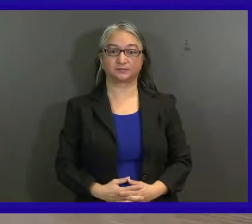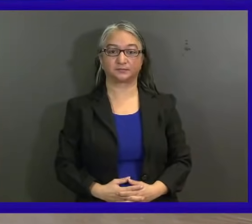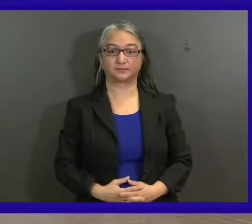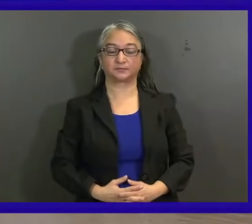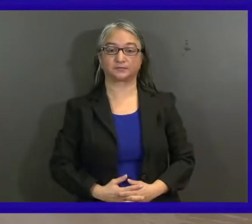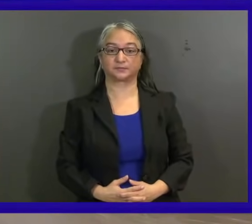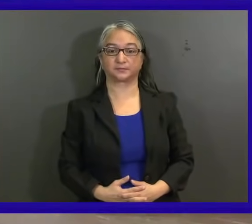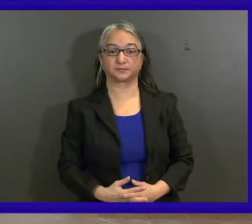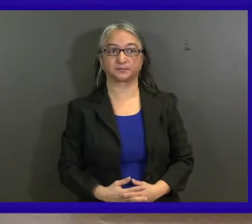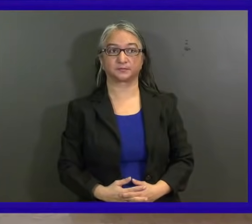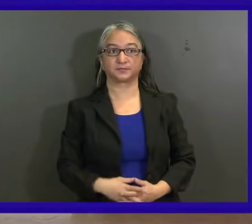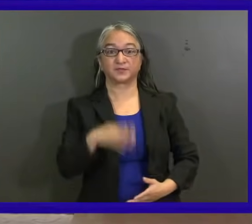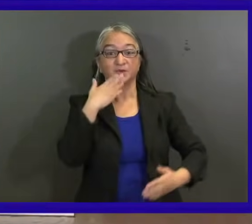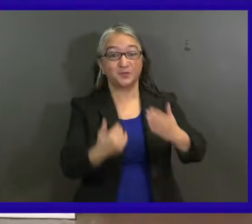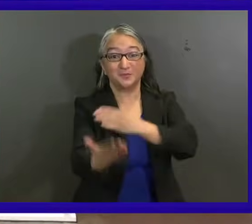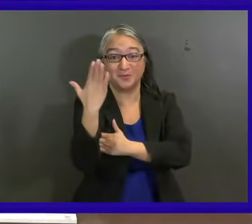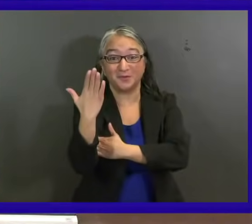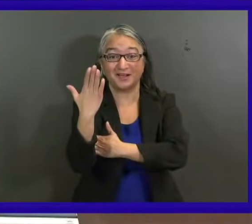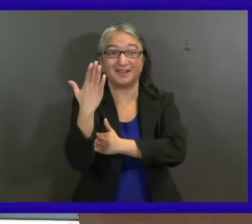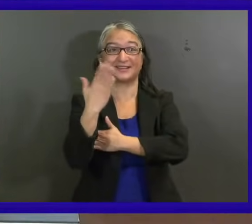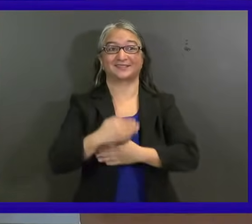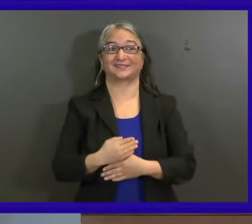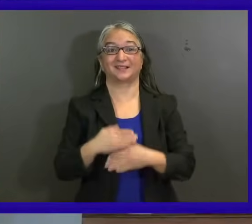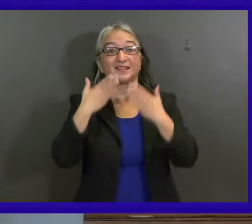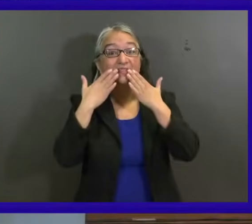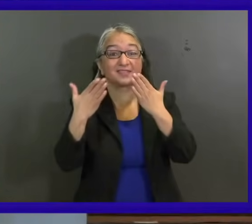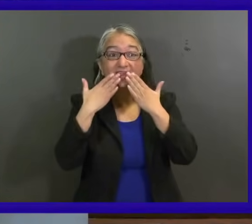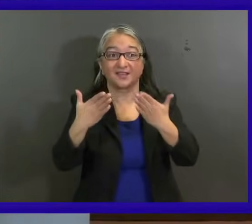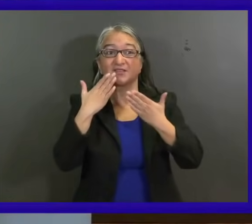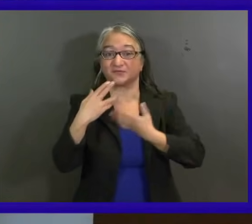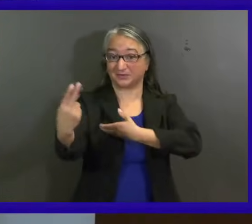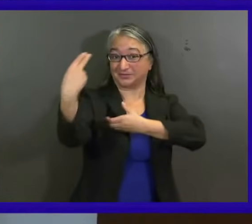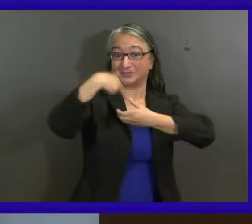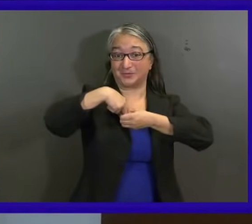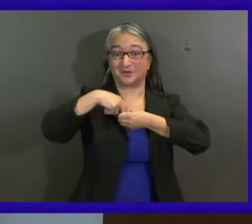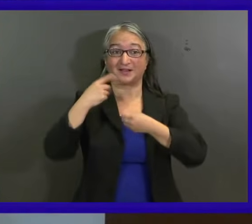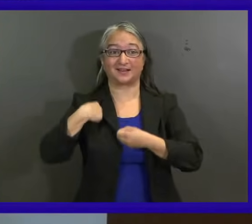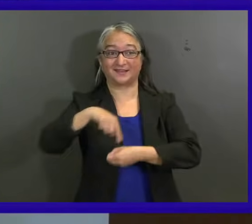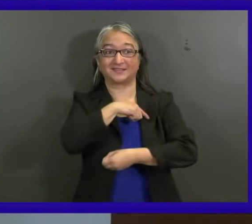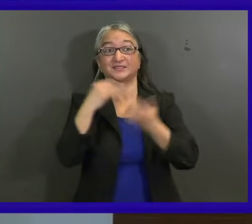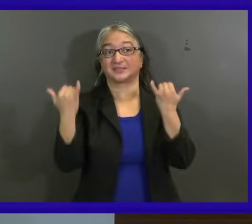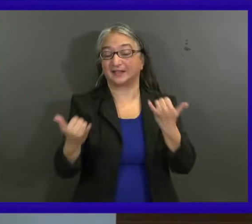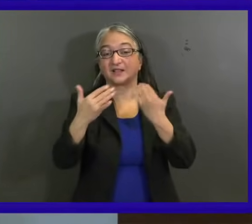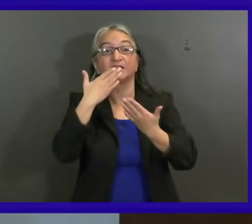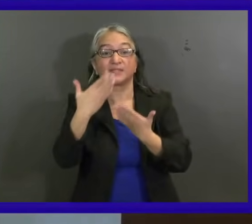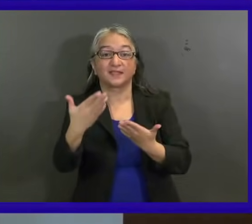good morning everyone thank you for joining us here today thank you to dr rusin and dr reimer